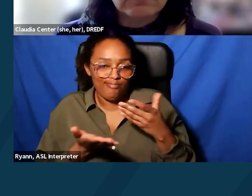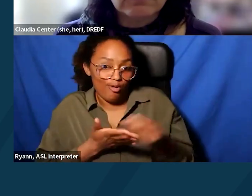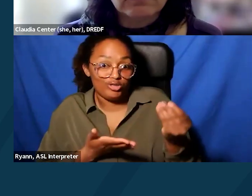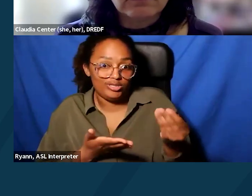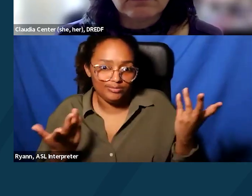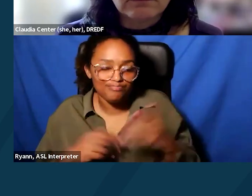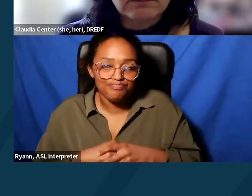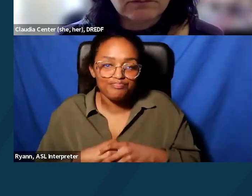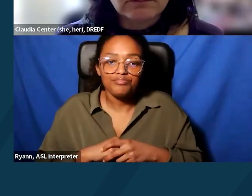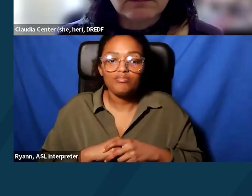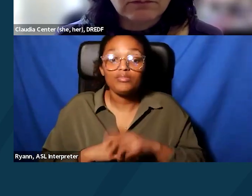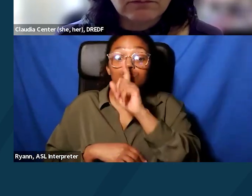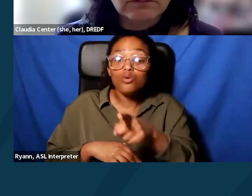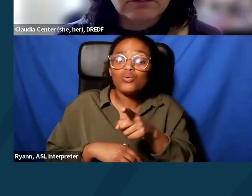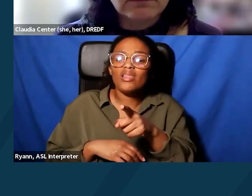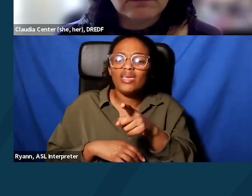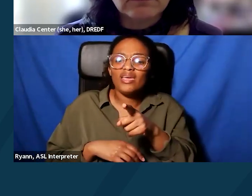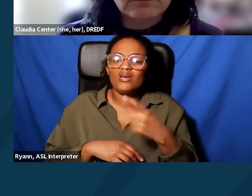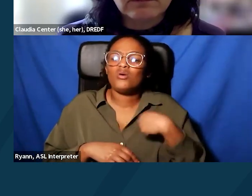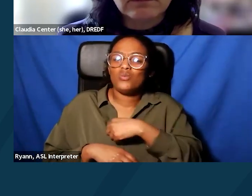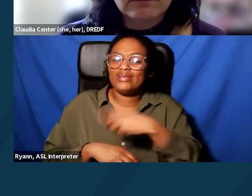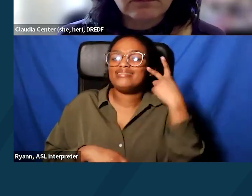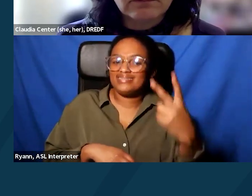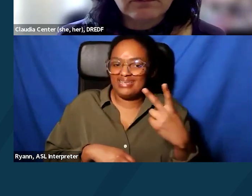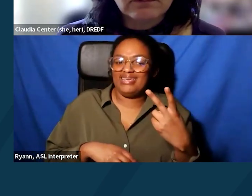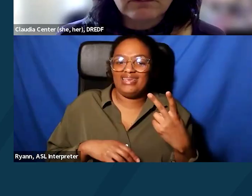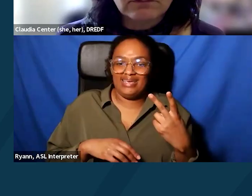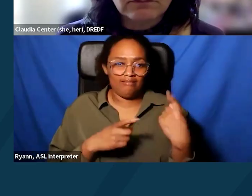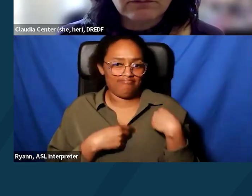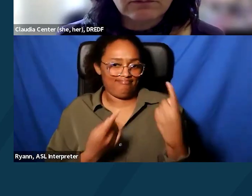And without getting into it, they're all, in my opinion, they're all horrible, but, like,